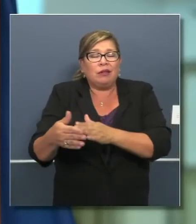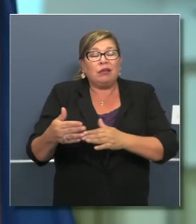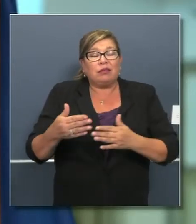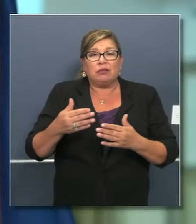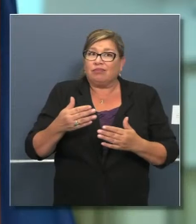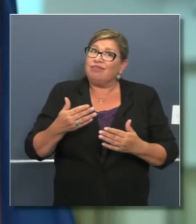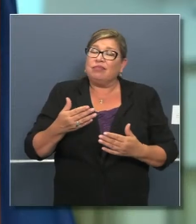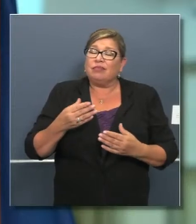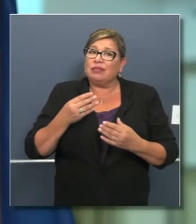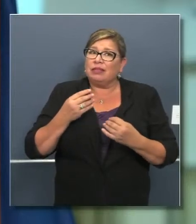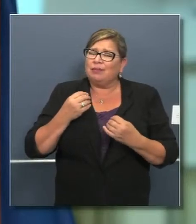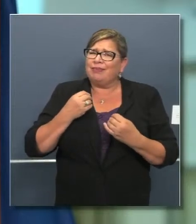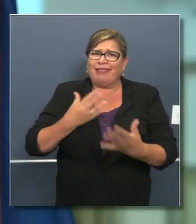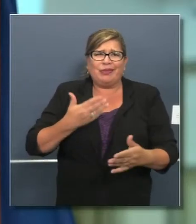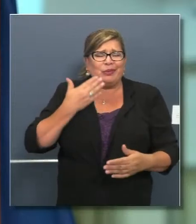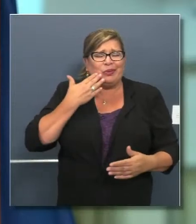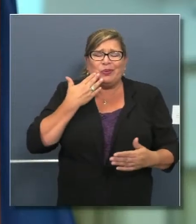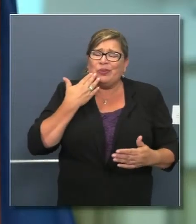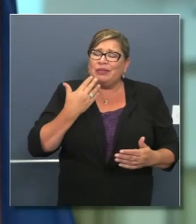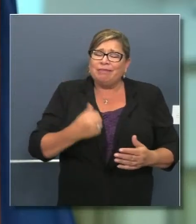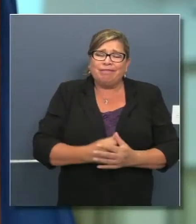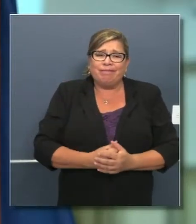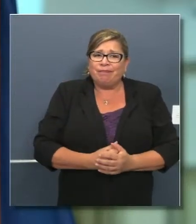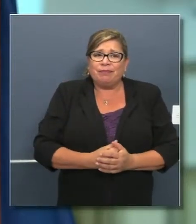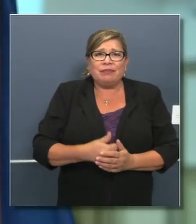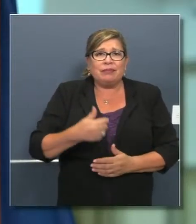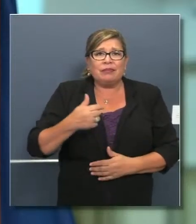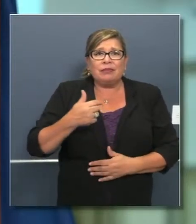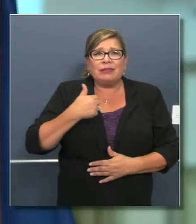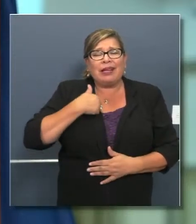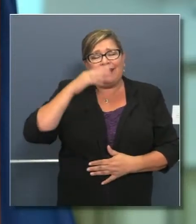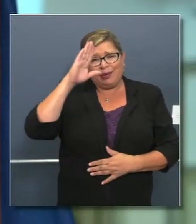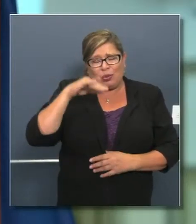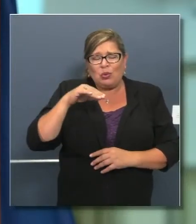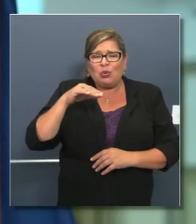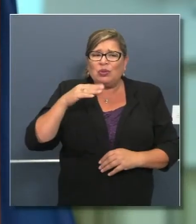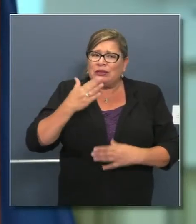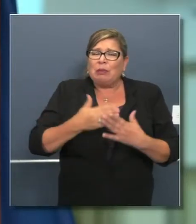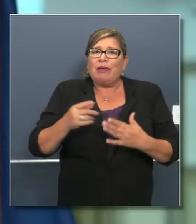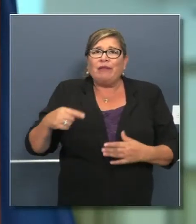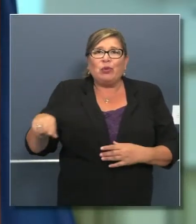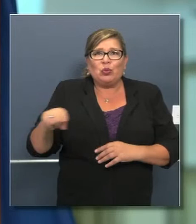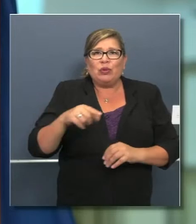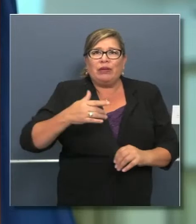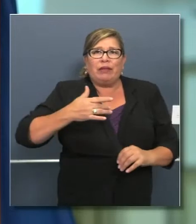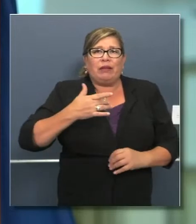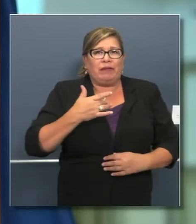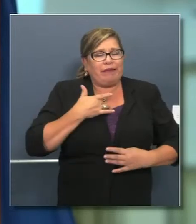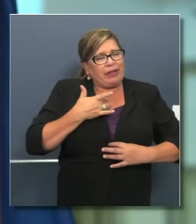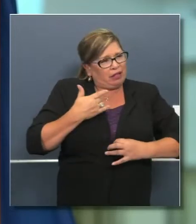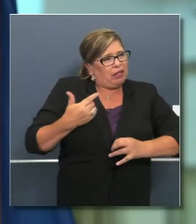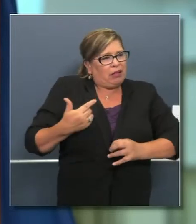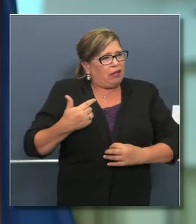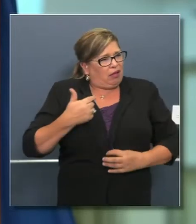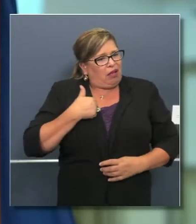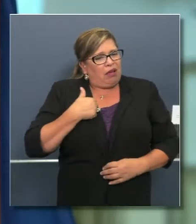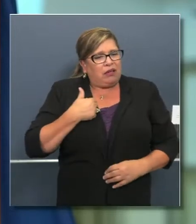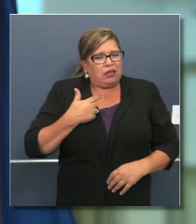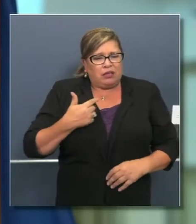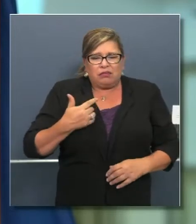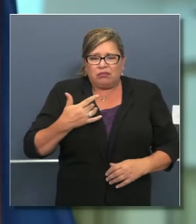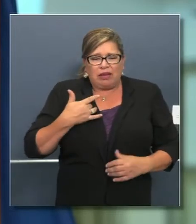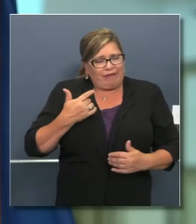you know I appreciate someone feel significant when they threaten other people but there's